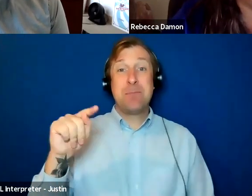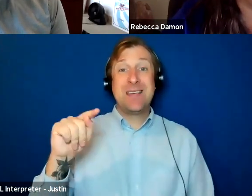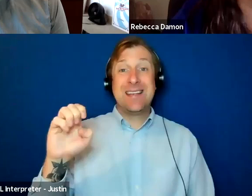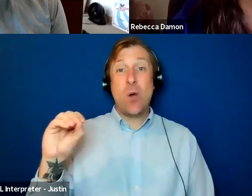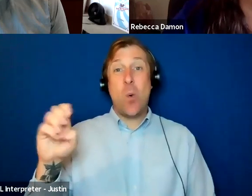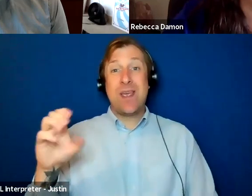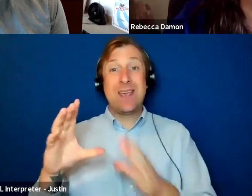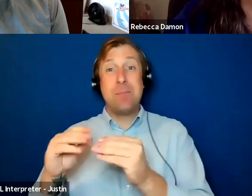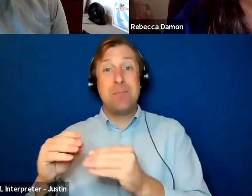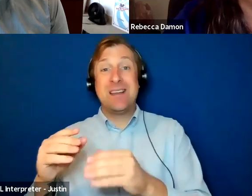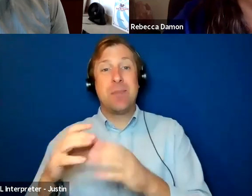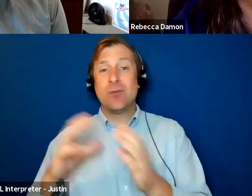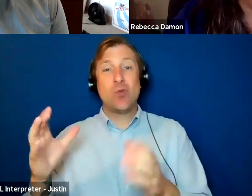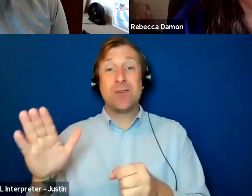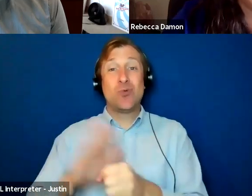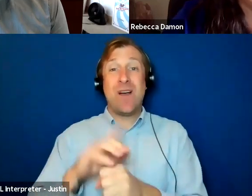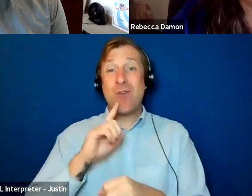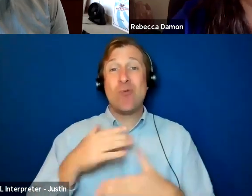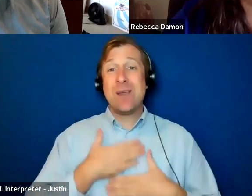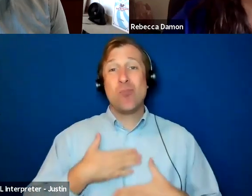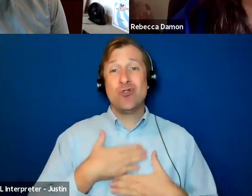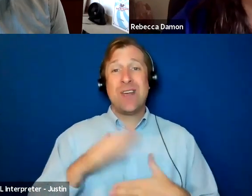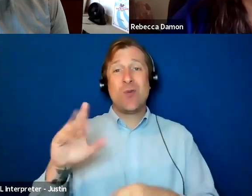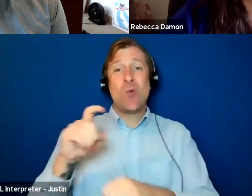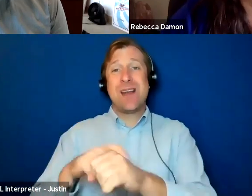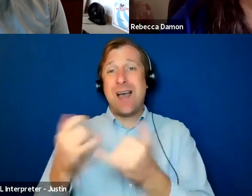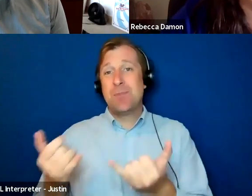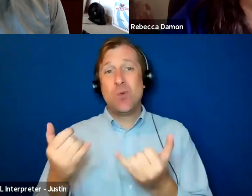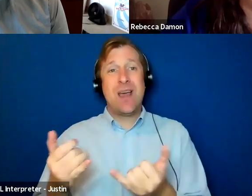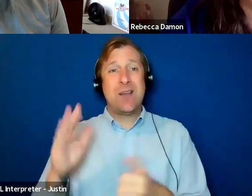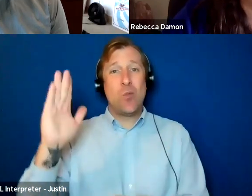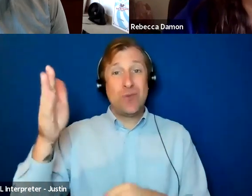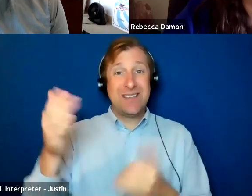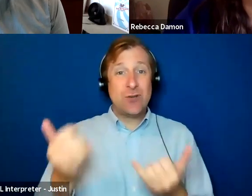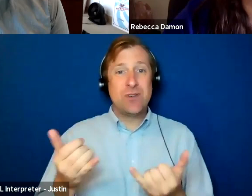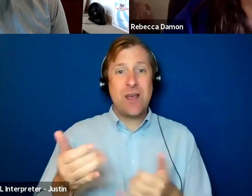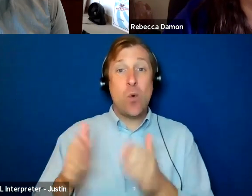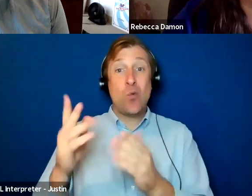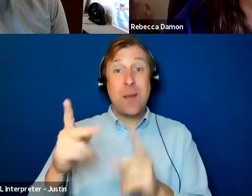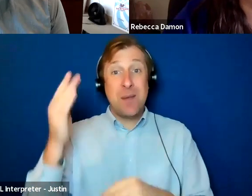but there's just so much to cover. And I appreciate you laying everything out. I want to let people know, that were watching today,